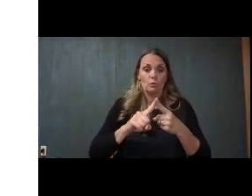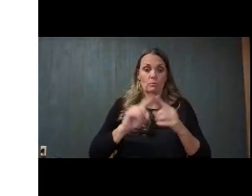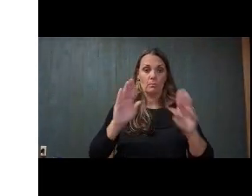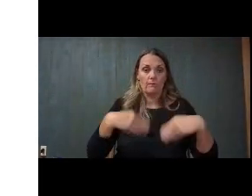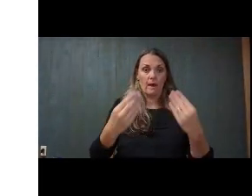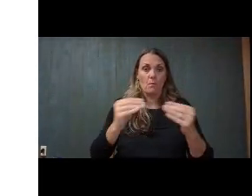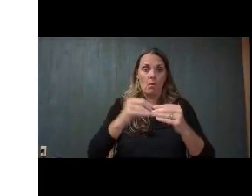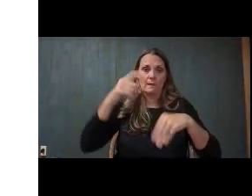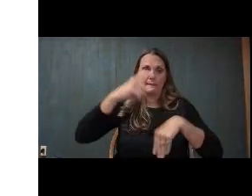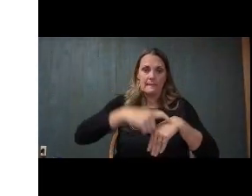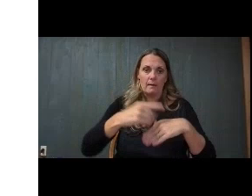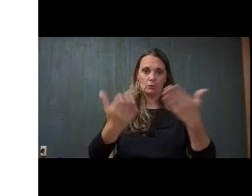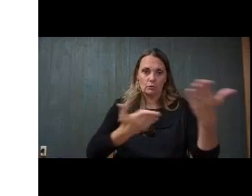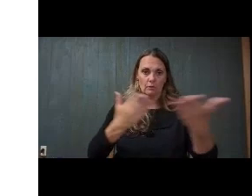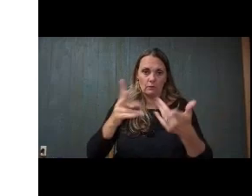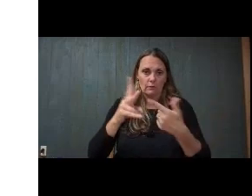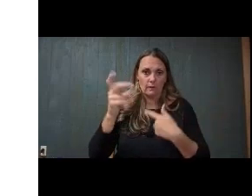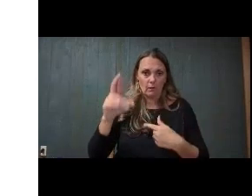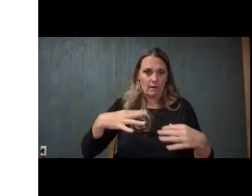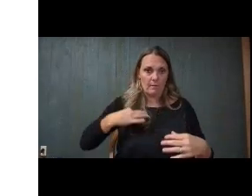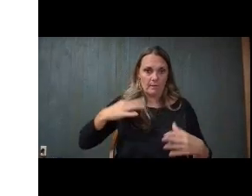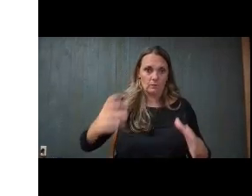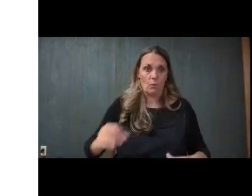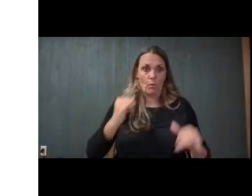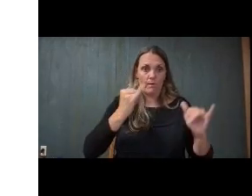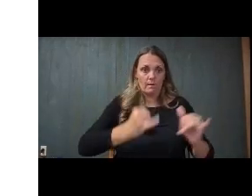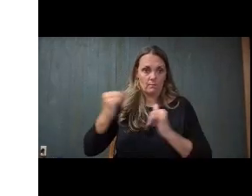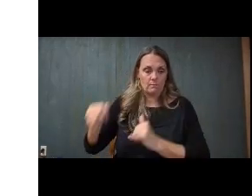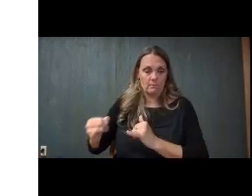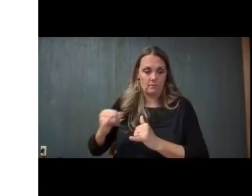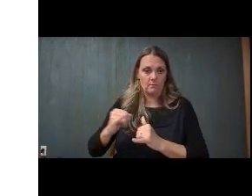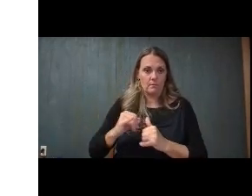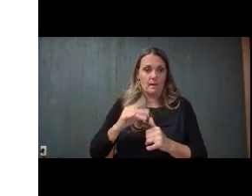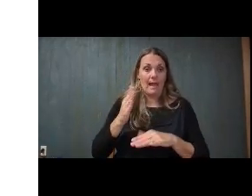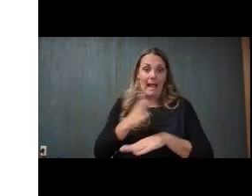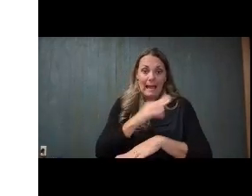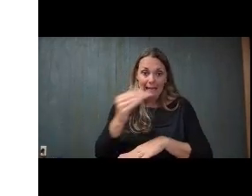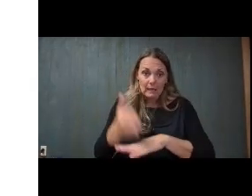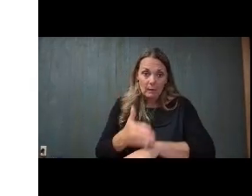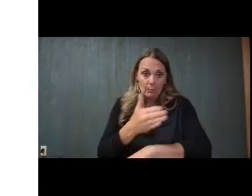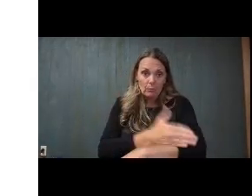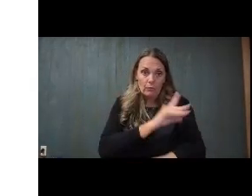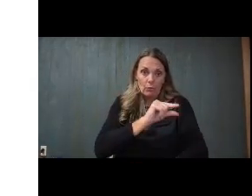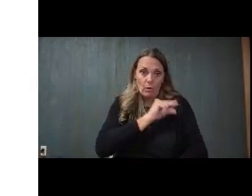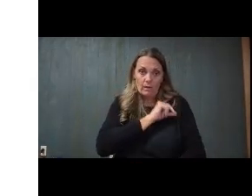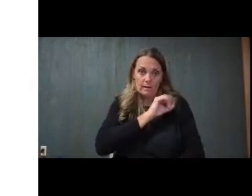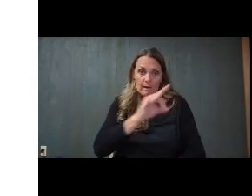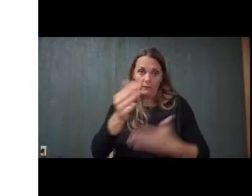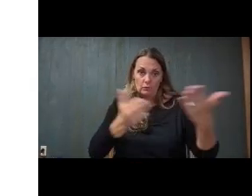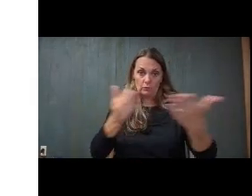to VR applicants or eligible individuals, and improved quality of services and outcomes?